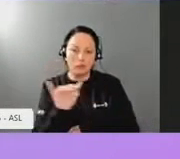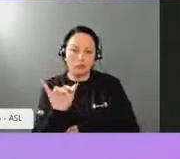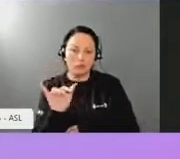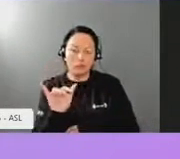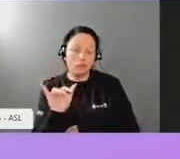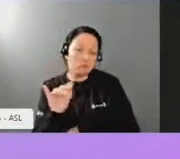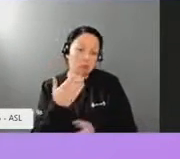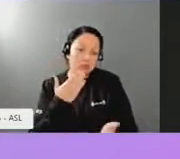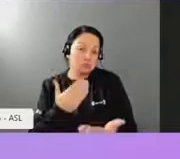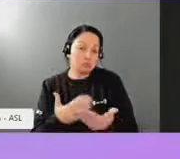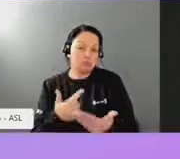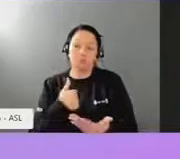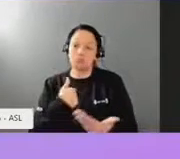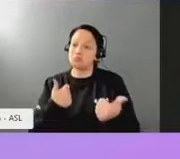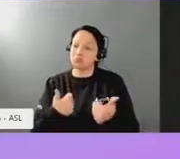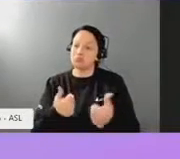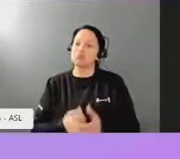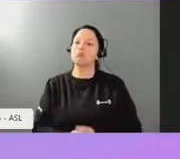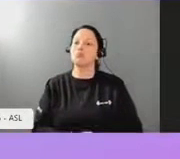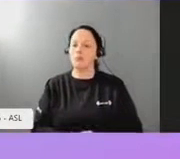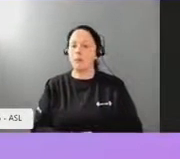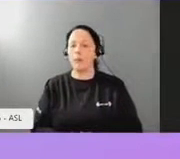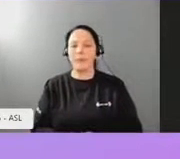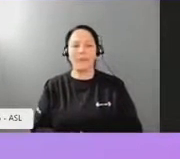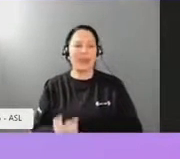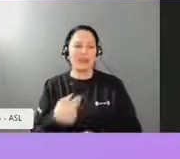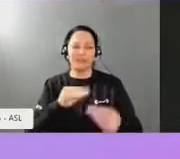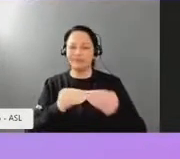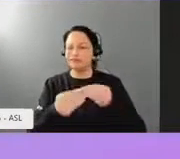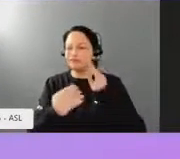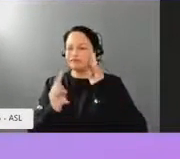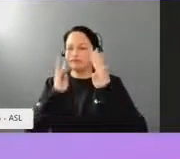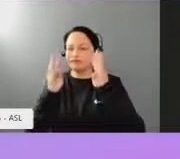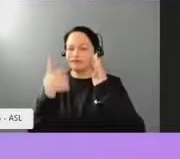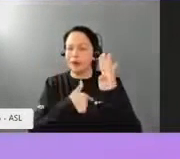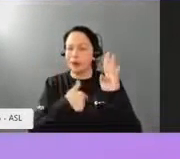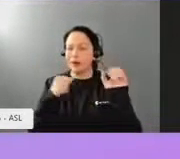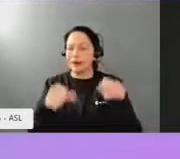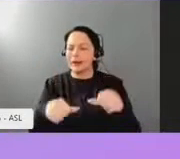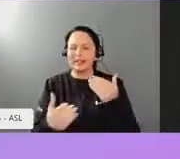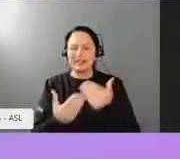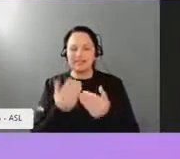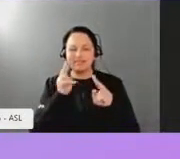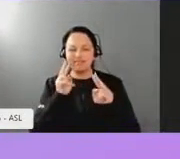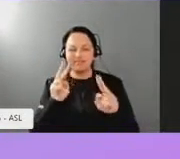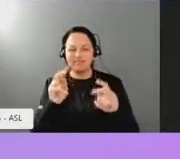mileage will vary there appear but the idea that we can quantify what that looks like sounds pretty solid to me.